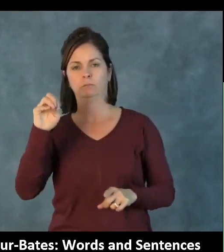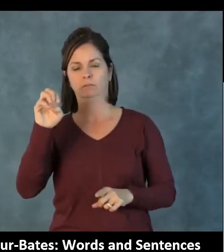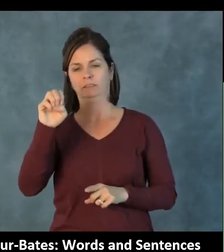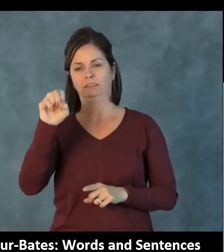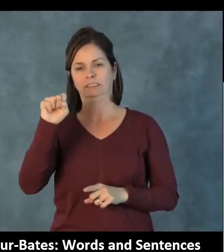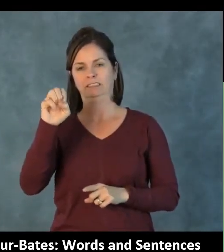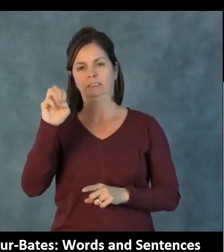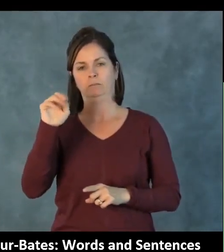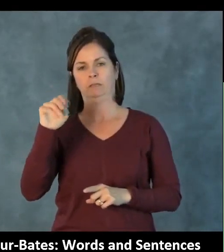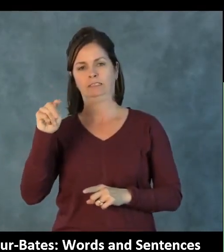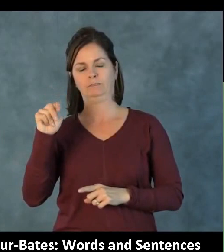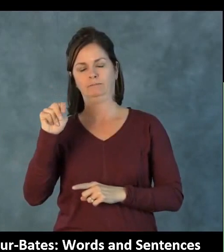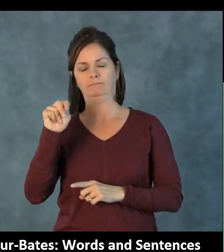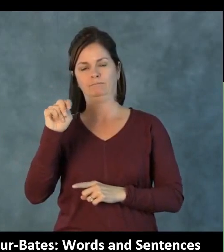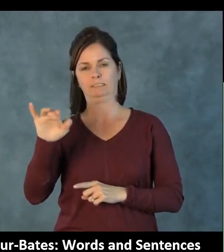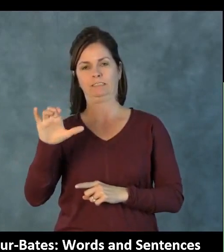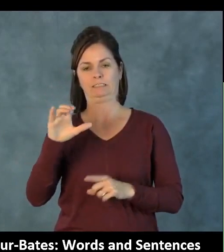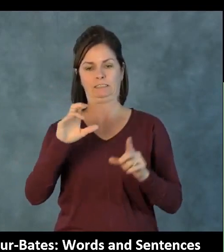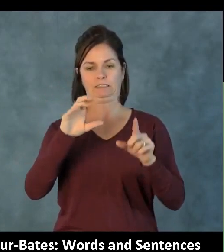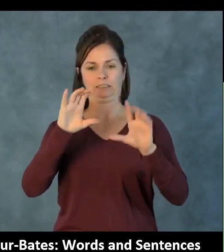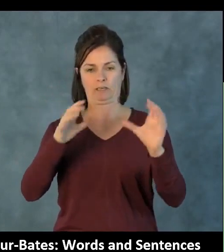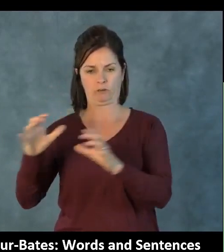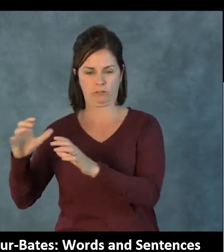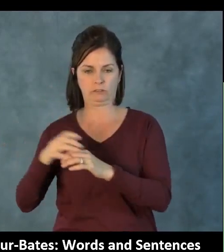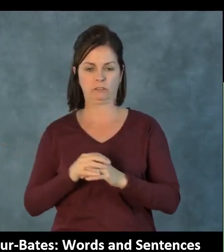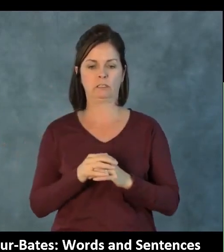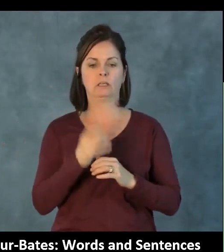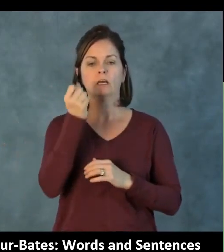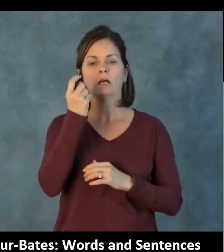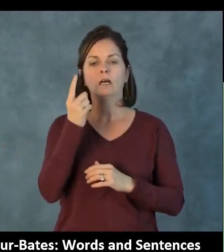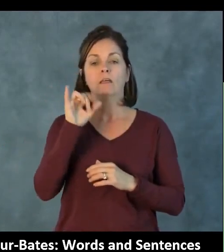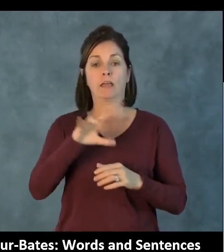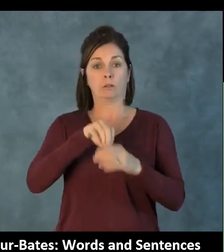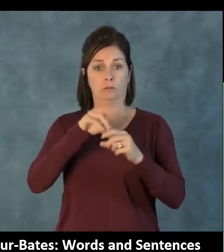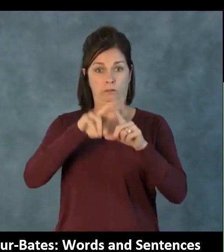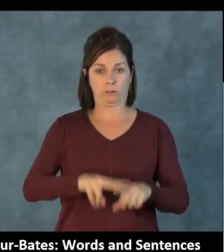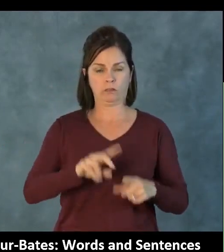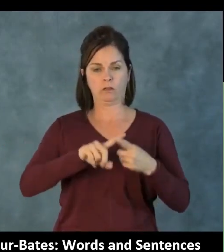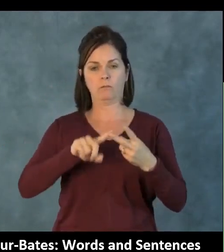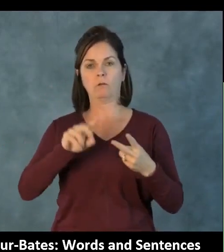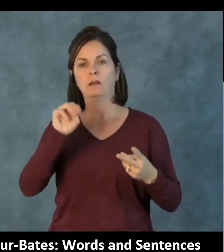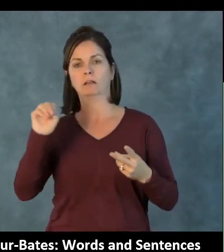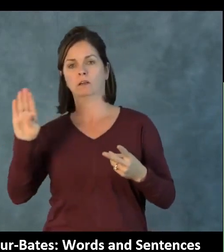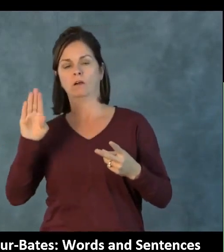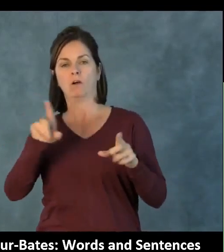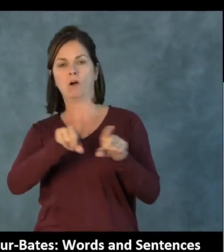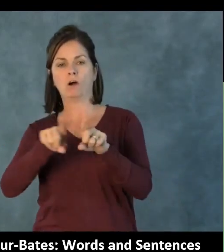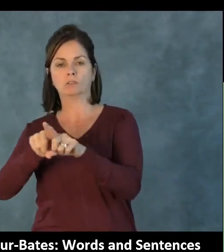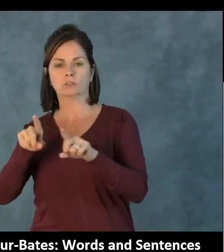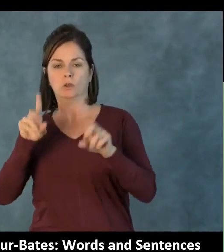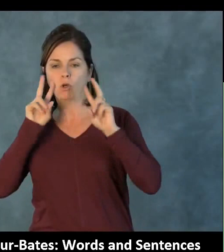In addition to assessing vocabulary, this insturment also looks at semantic functions, in other words,